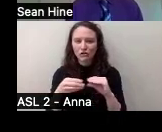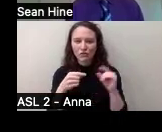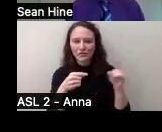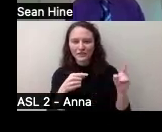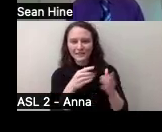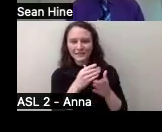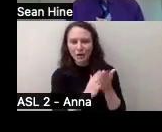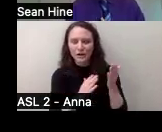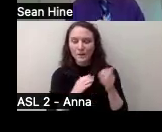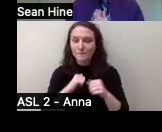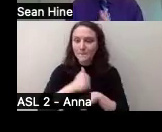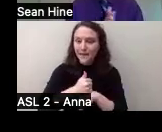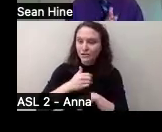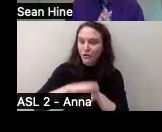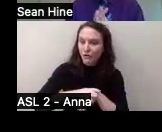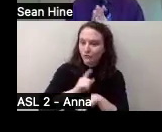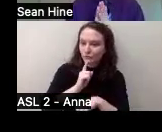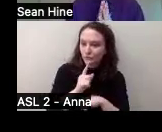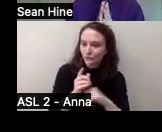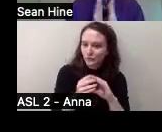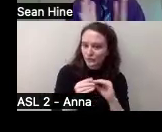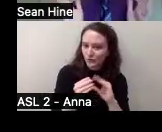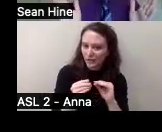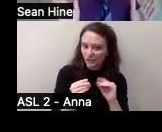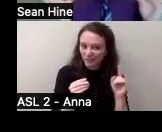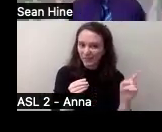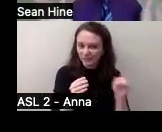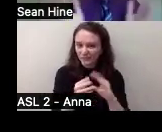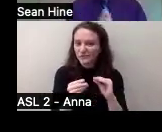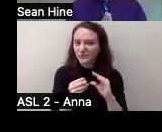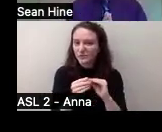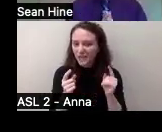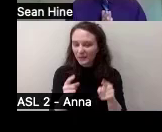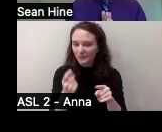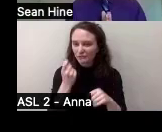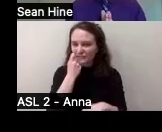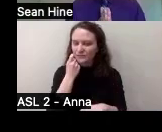So actually this one just came up just recently. So we were talking about application submission.